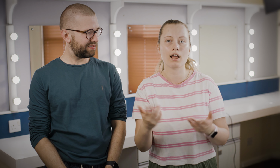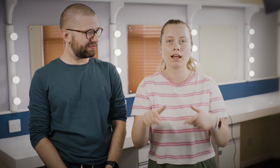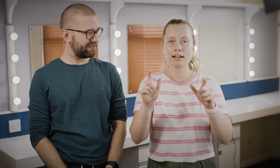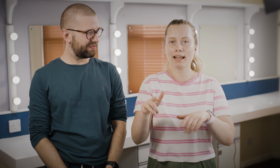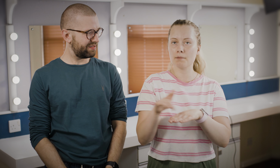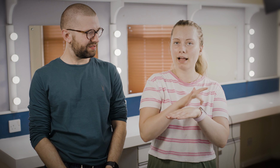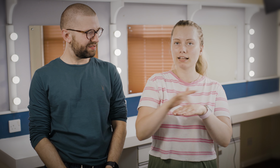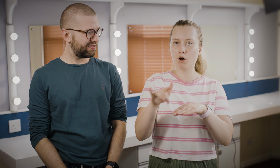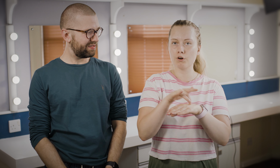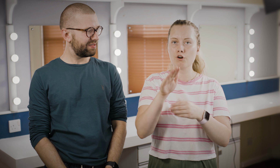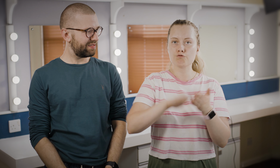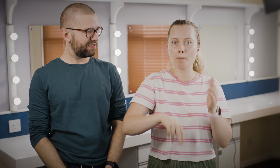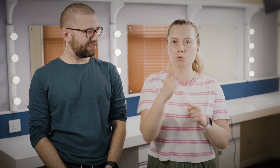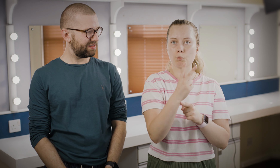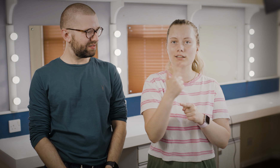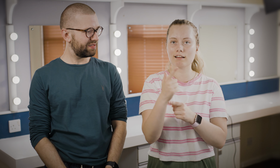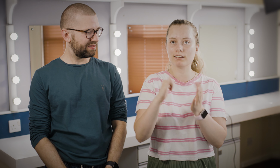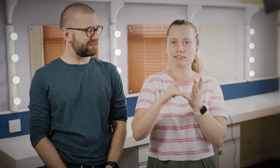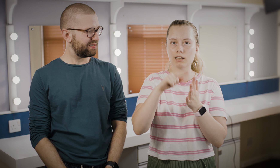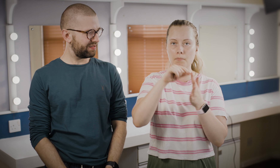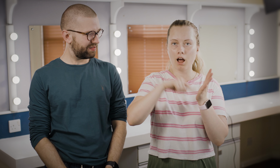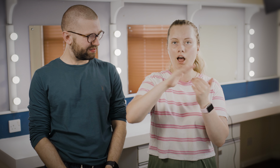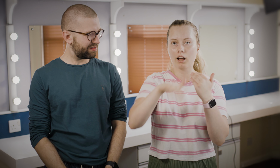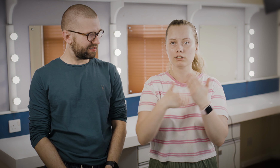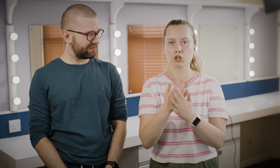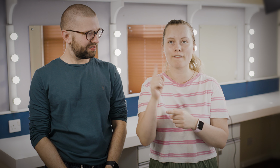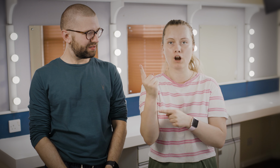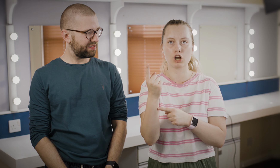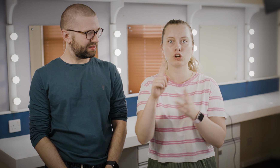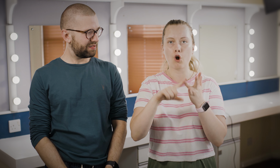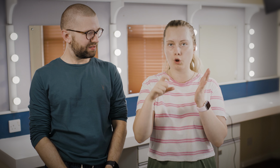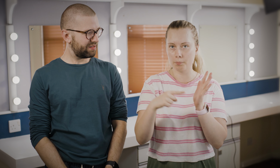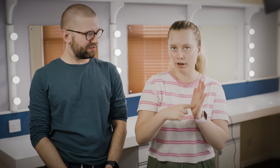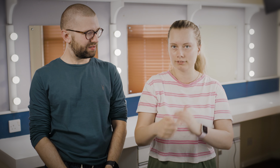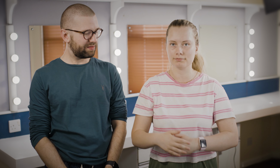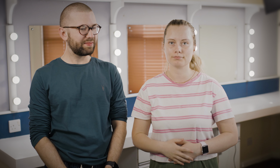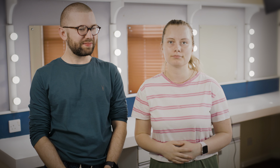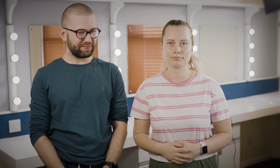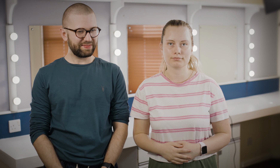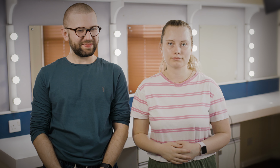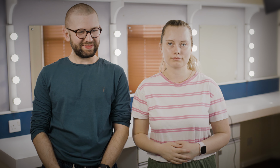Leeds Playhouse from 27th September to 1st October